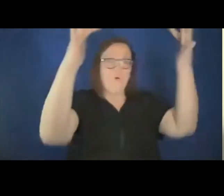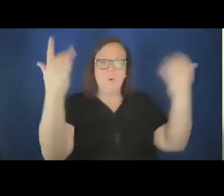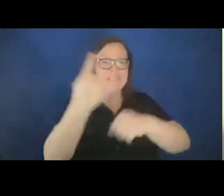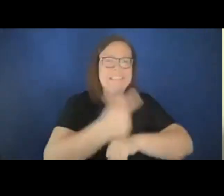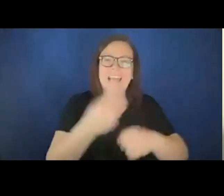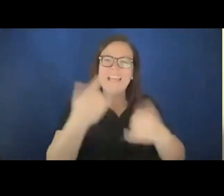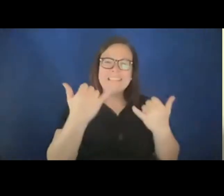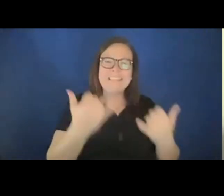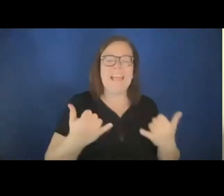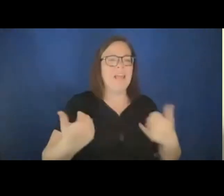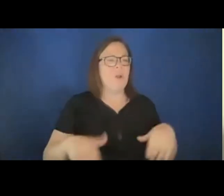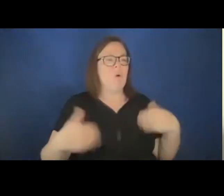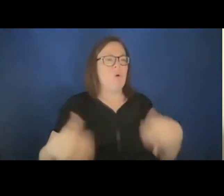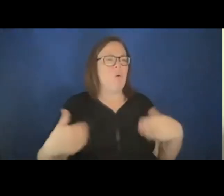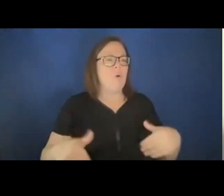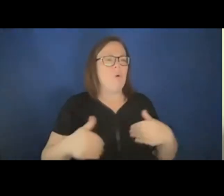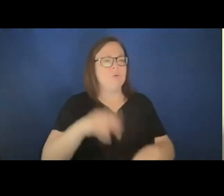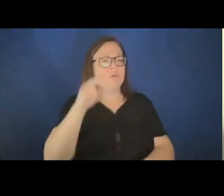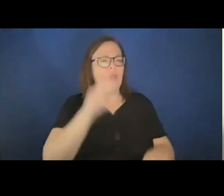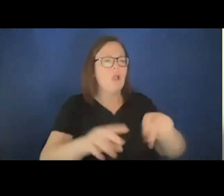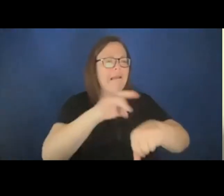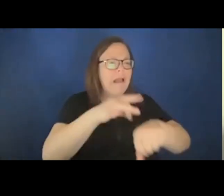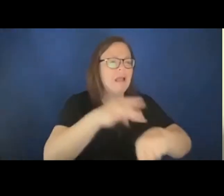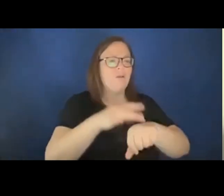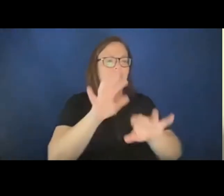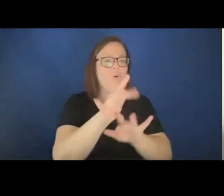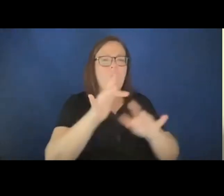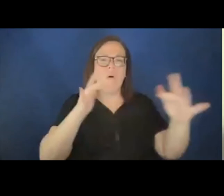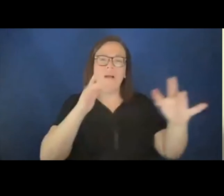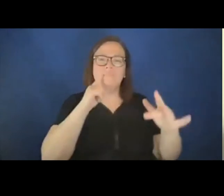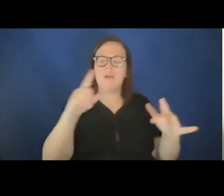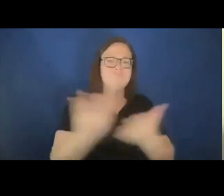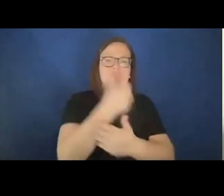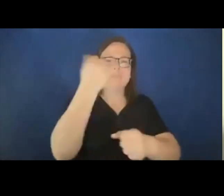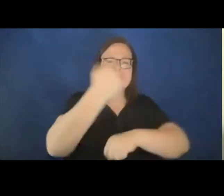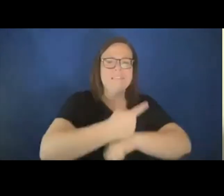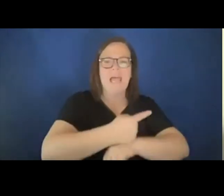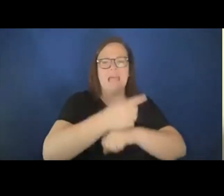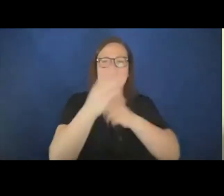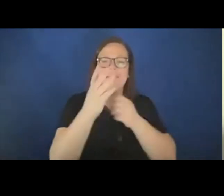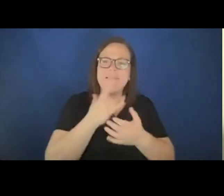cardamom, cantaloupe, cocoa, kismet, carpe diem, and kindness, all those night skates,